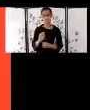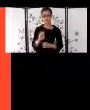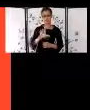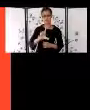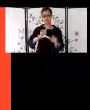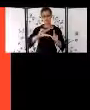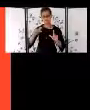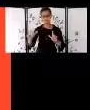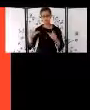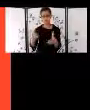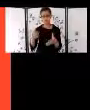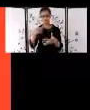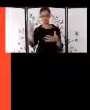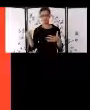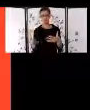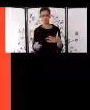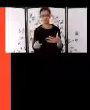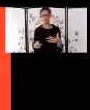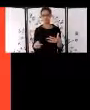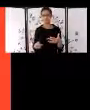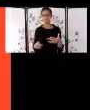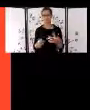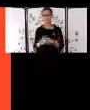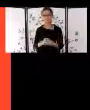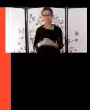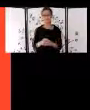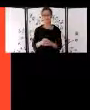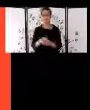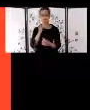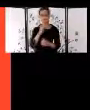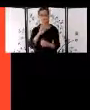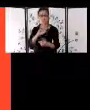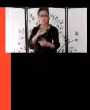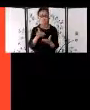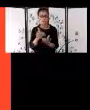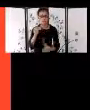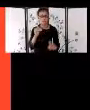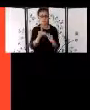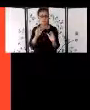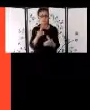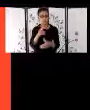groups, please refer to the Equity Priority Group Descriptions on our website and I’ll